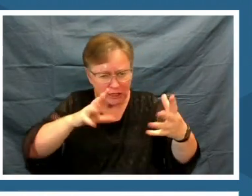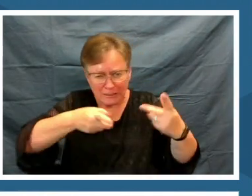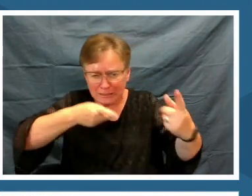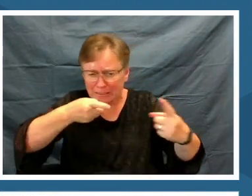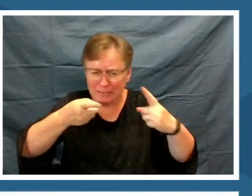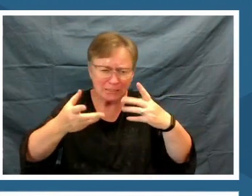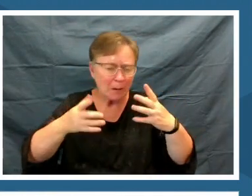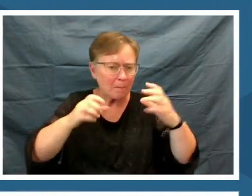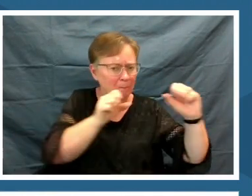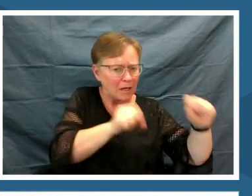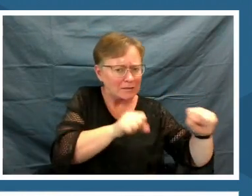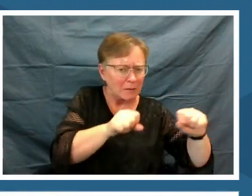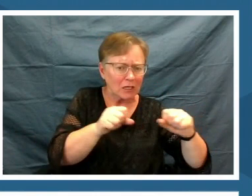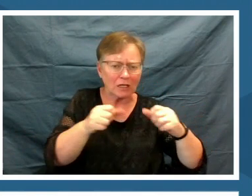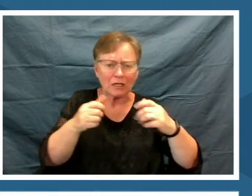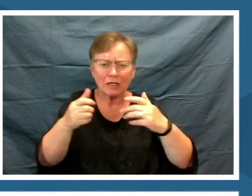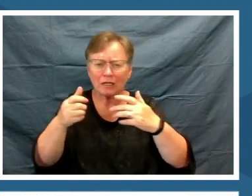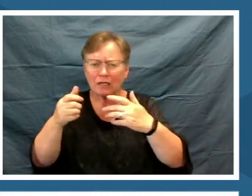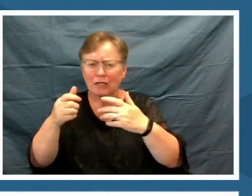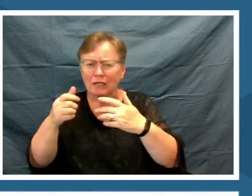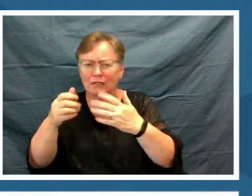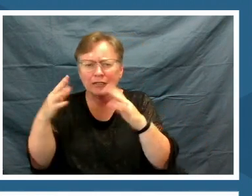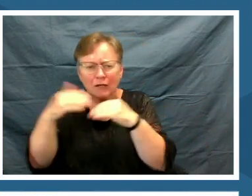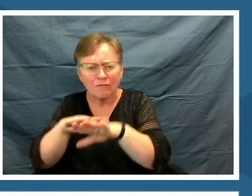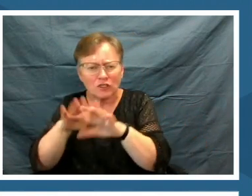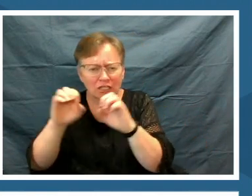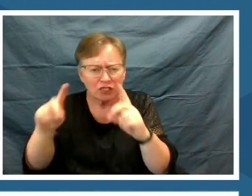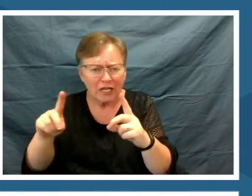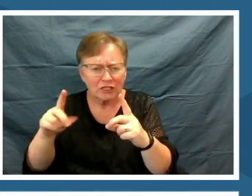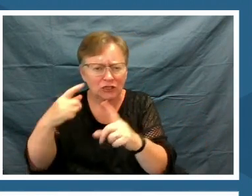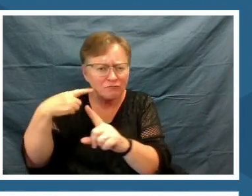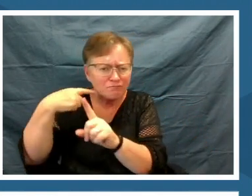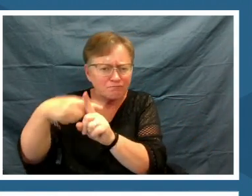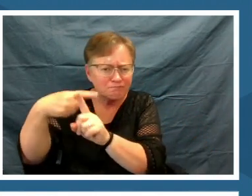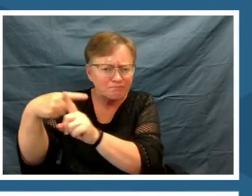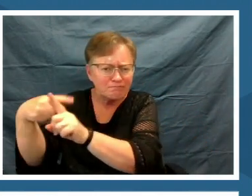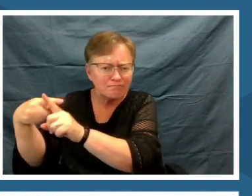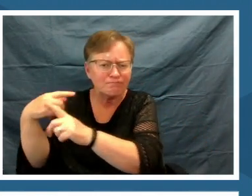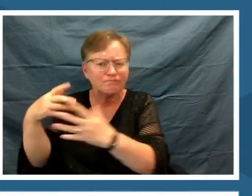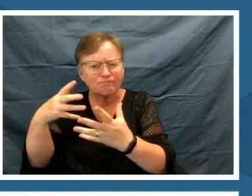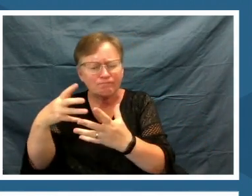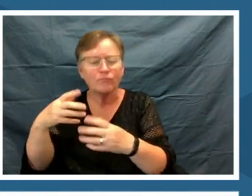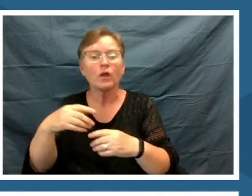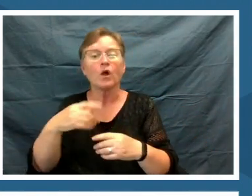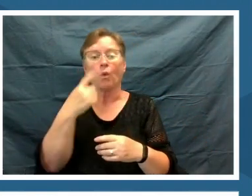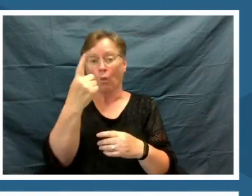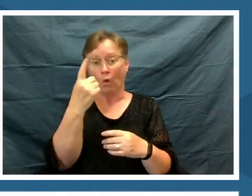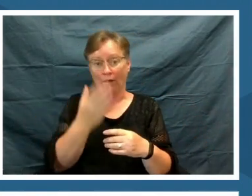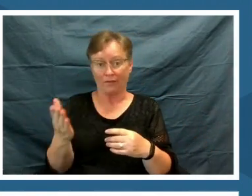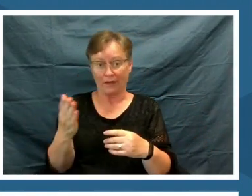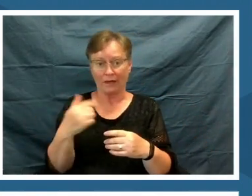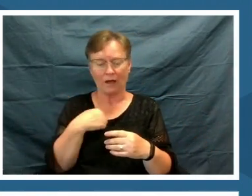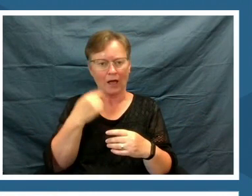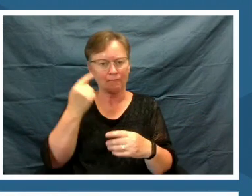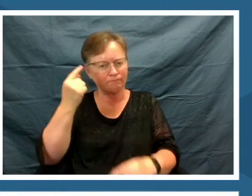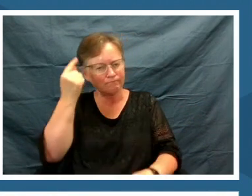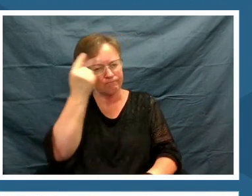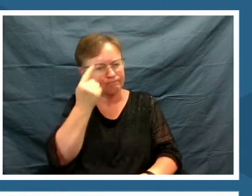convergence education and one of the things that i'm thinking through and and i think folks on the